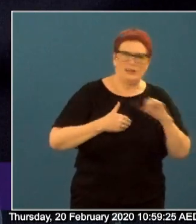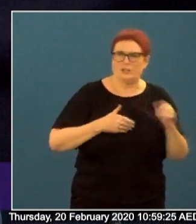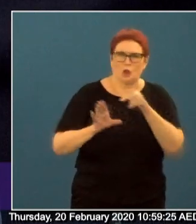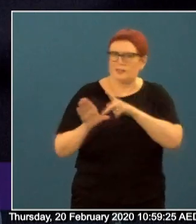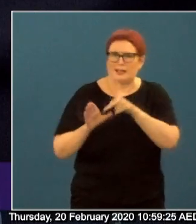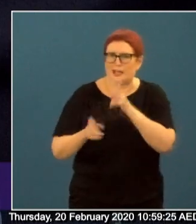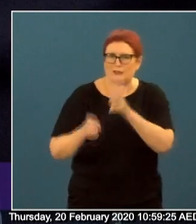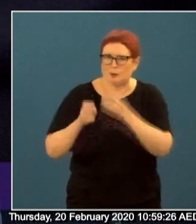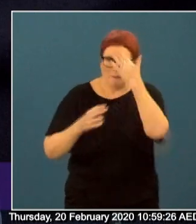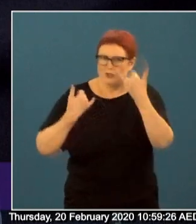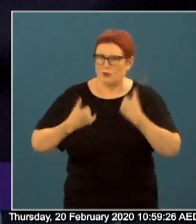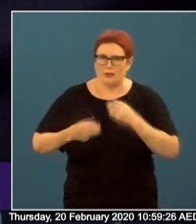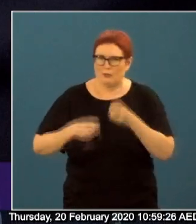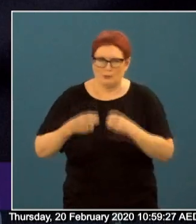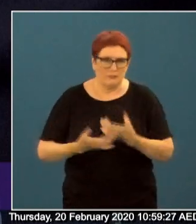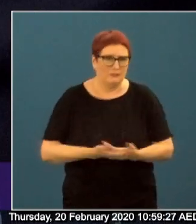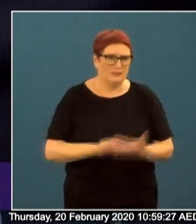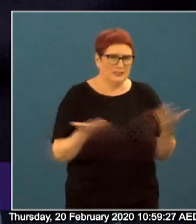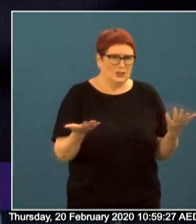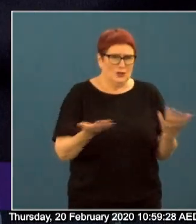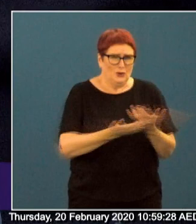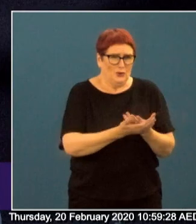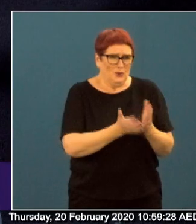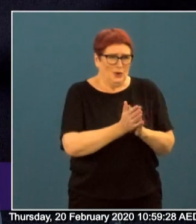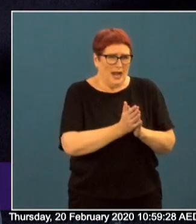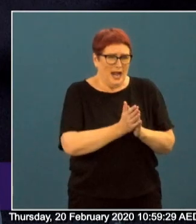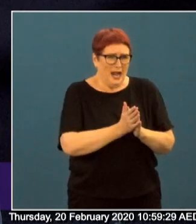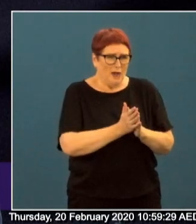So how do we — how do we reconcile a process which allows for